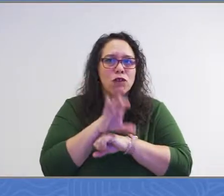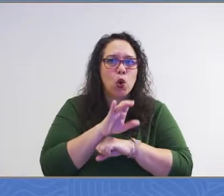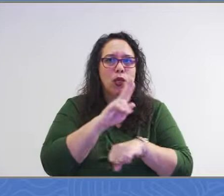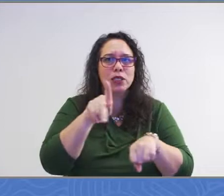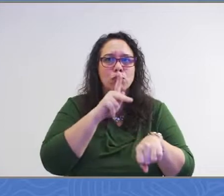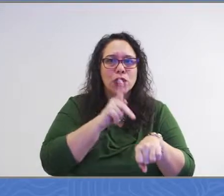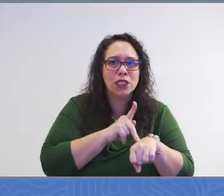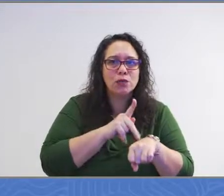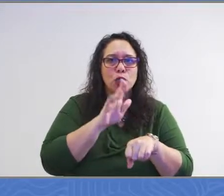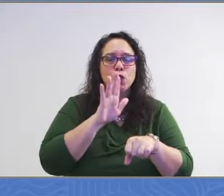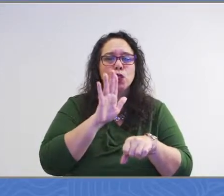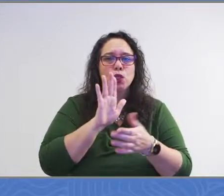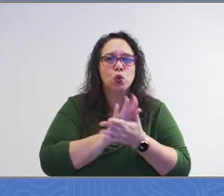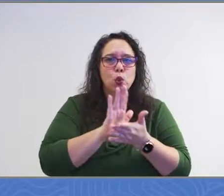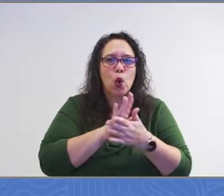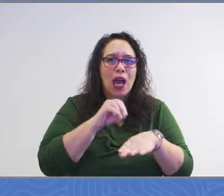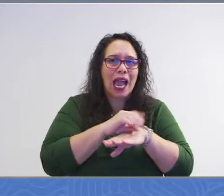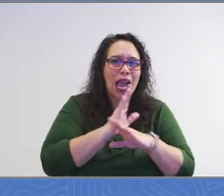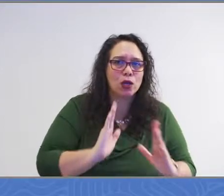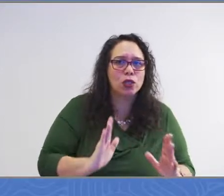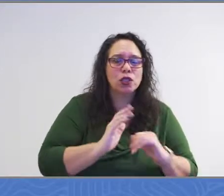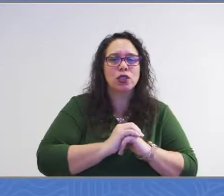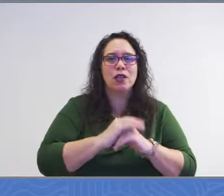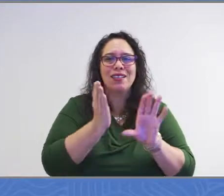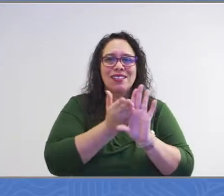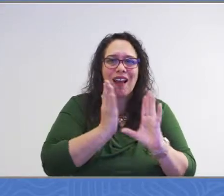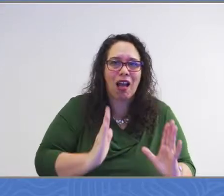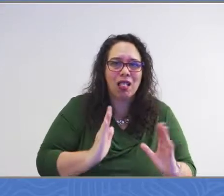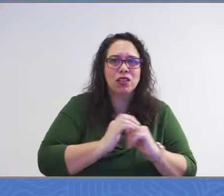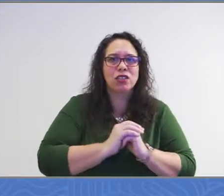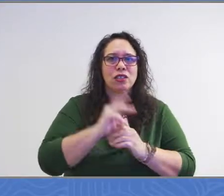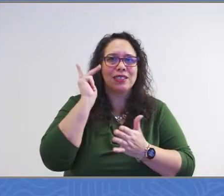school counselors, school psychologists, secretaries,